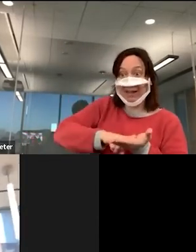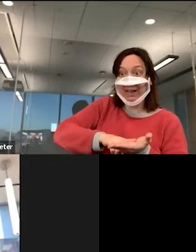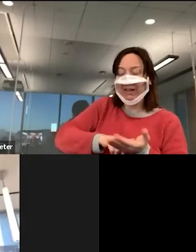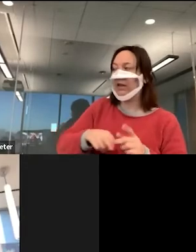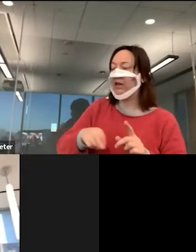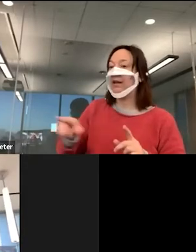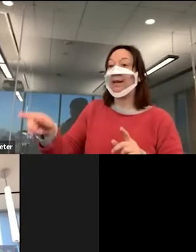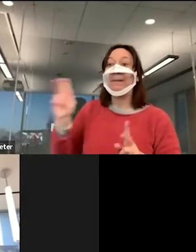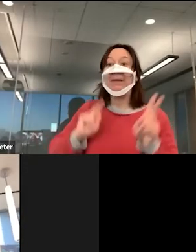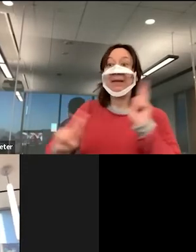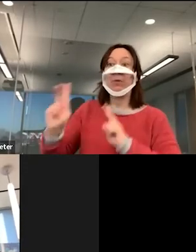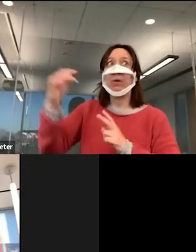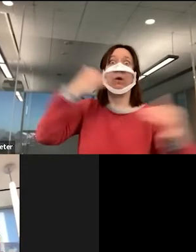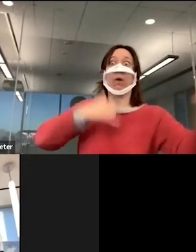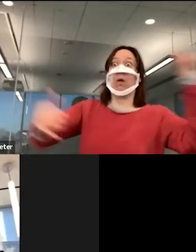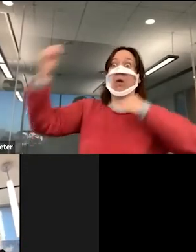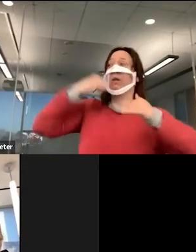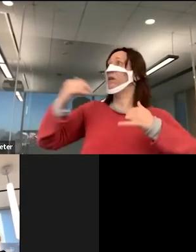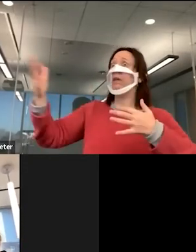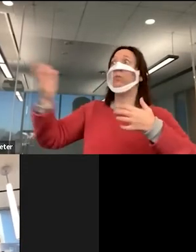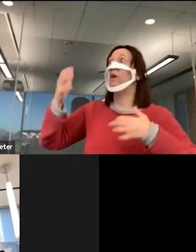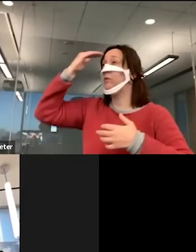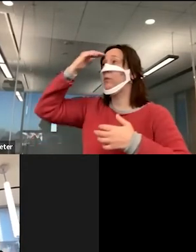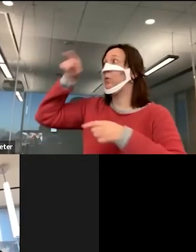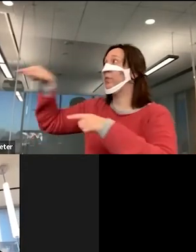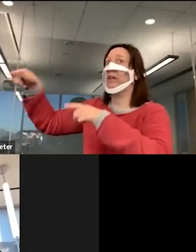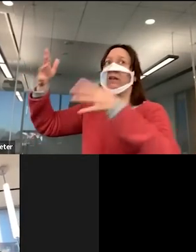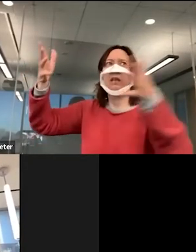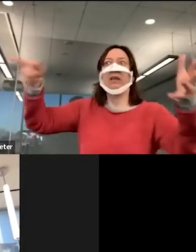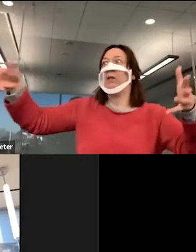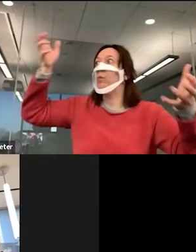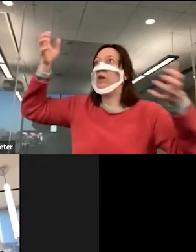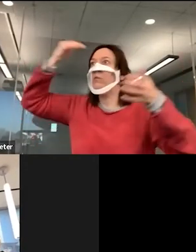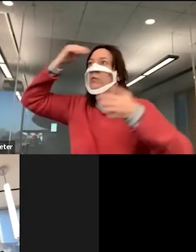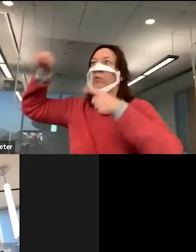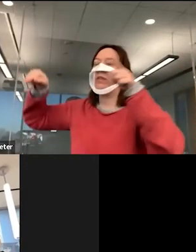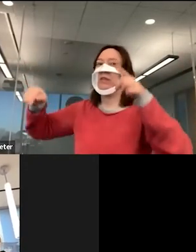he wants to know this and he wants to know that and i'm like running around i'm calling other